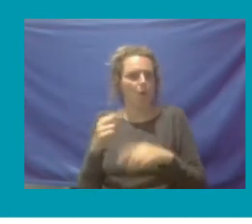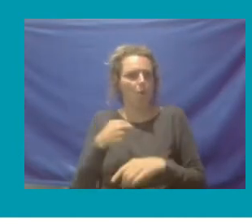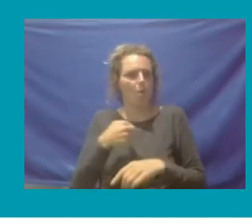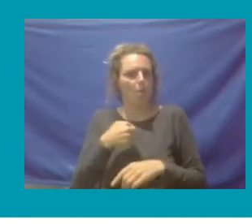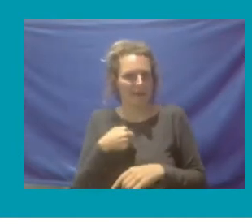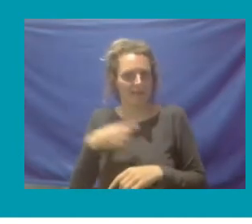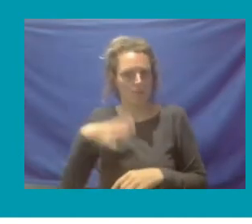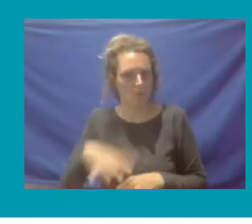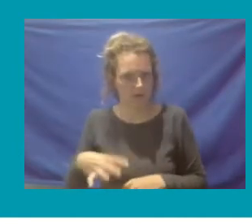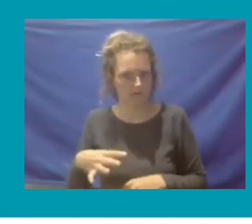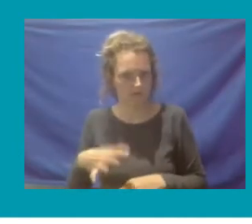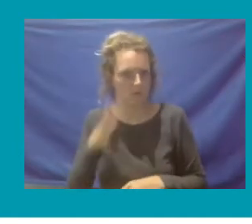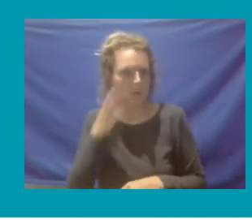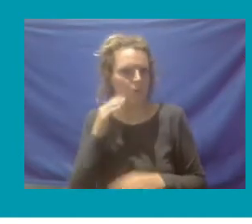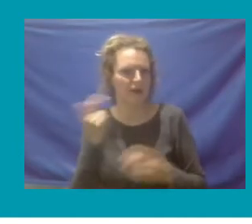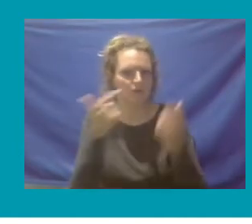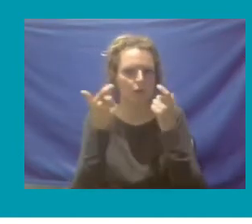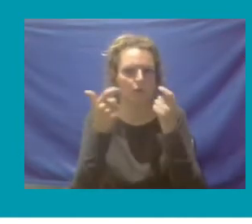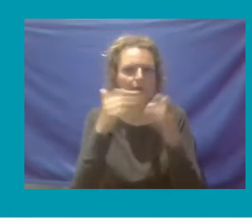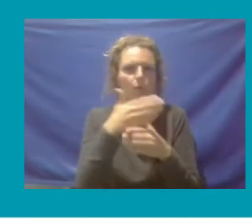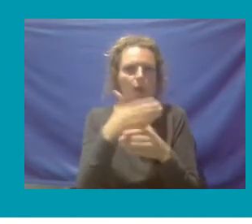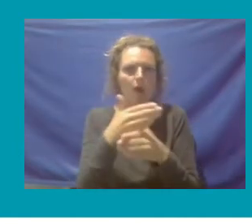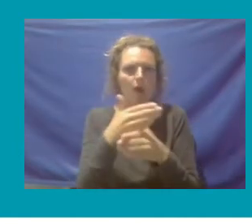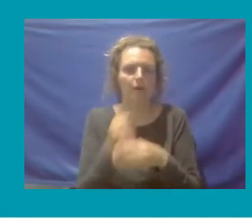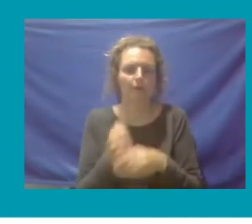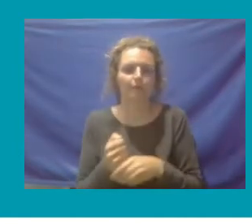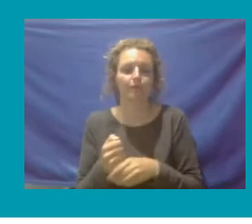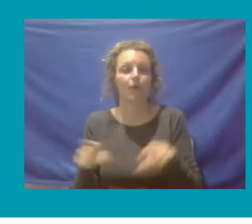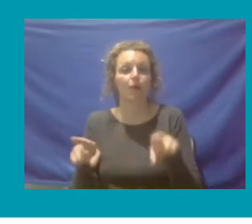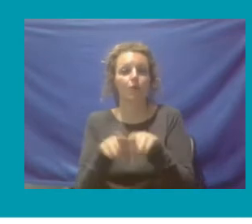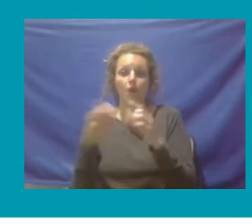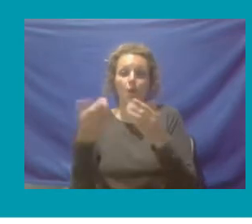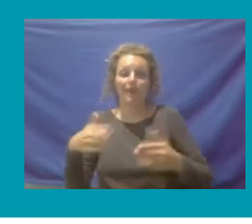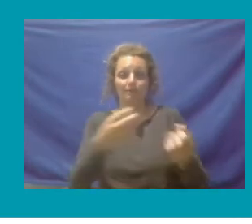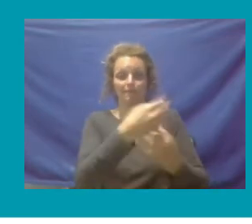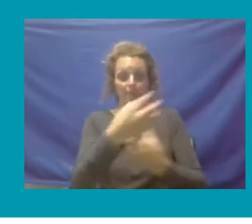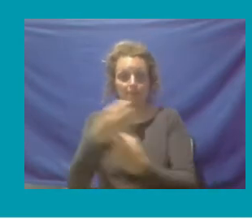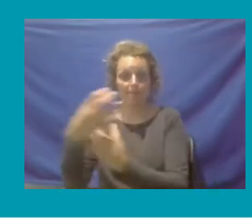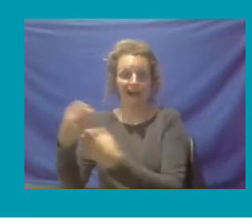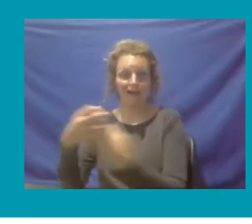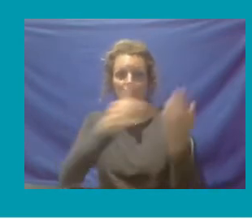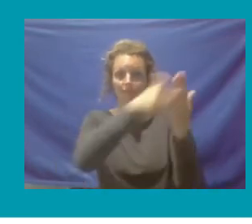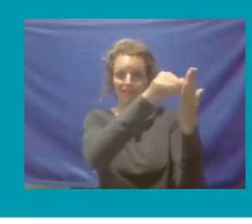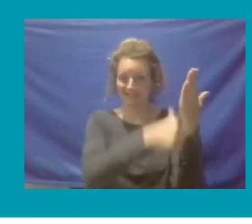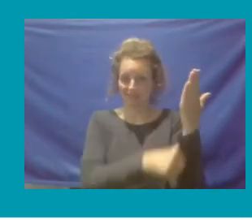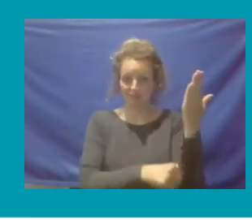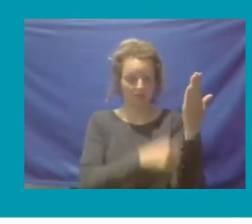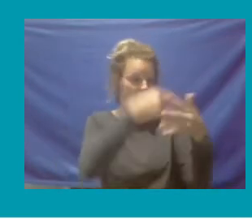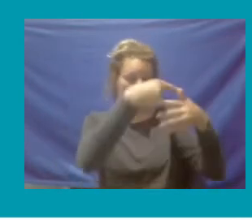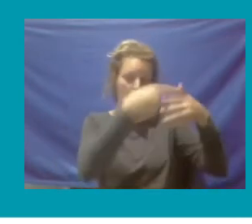us this would be really useful, but not so useful. And the whole project was funded by Nesta,